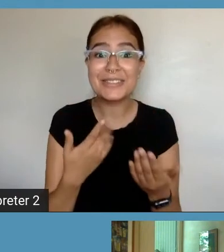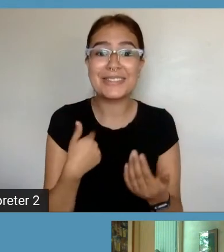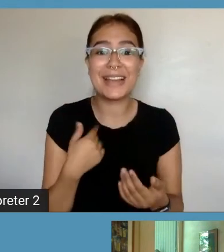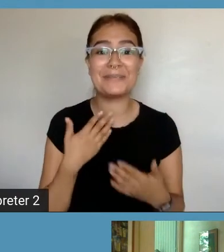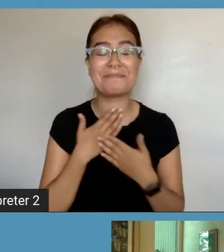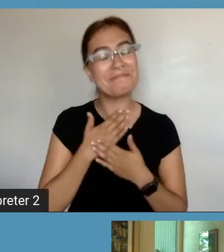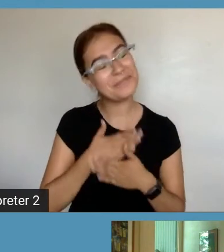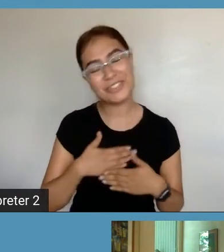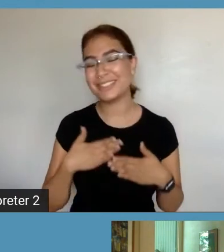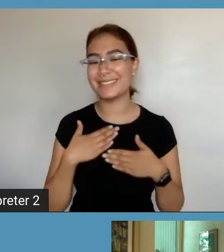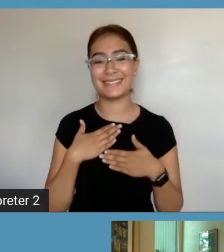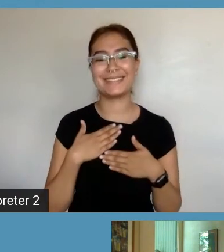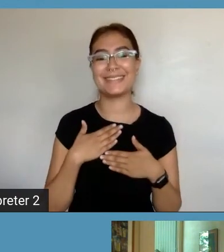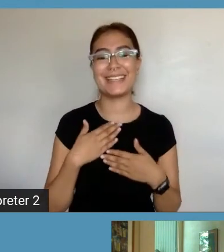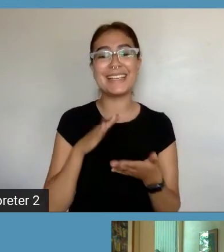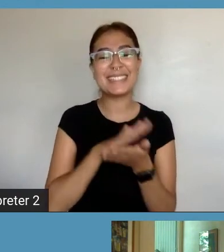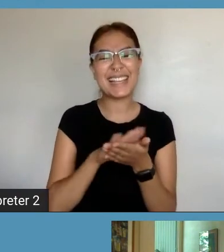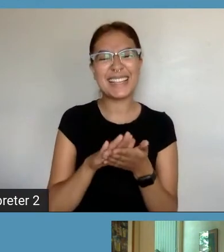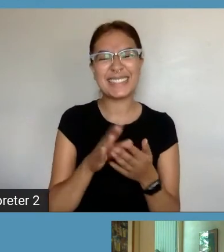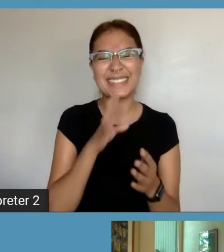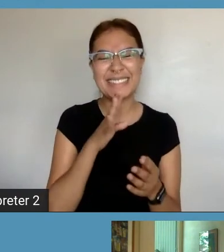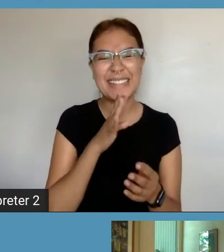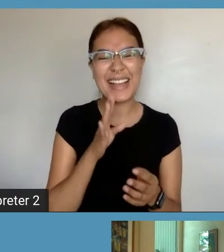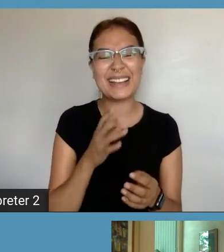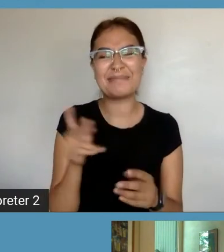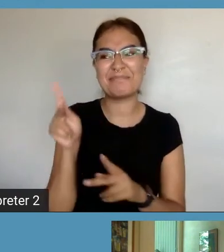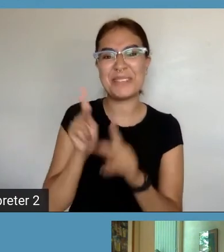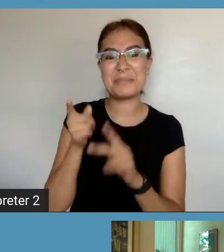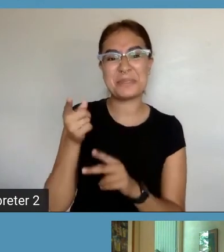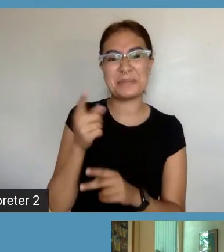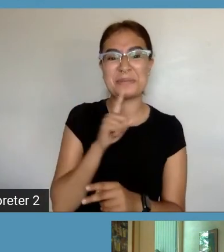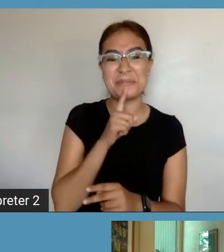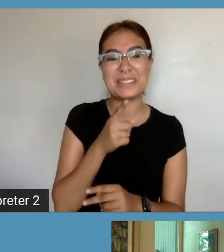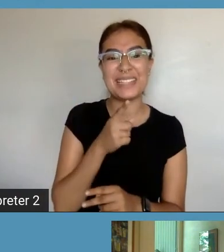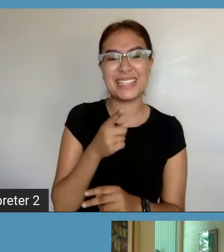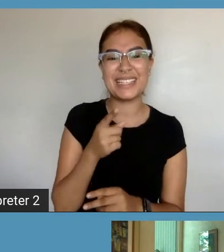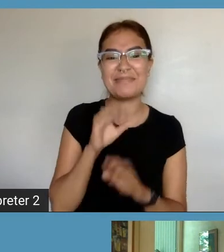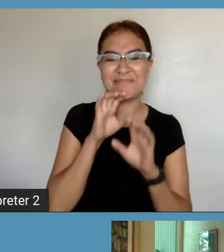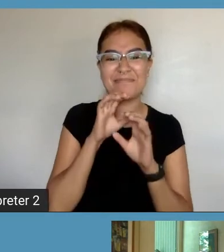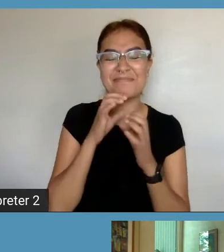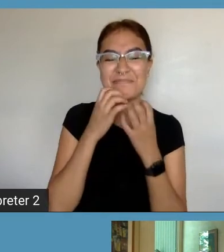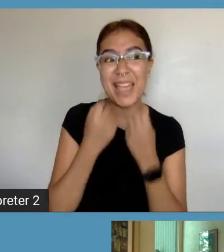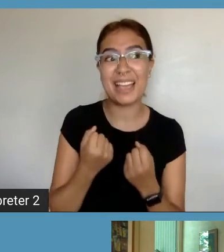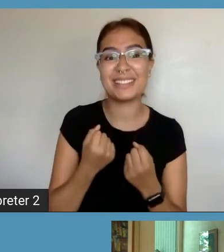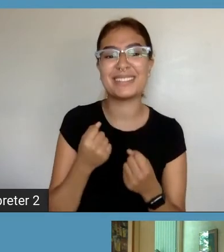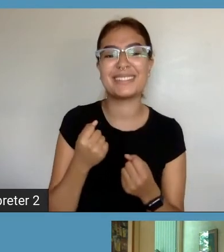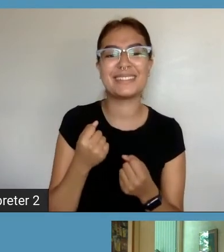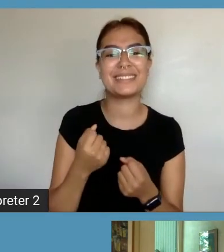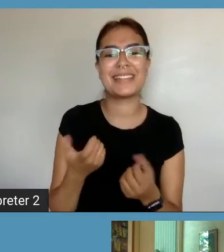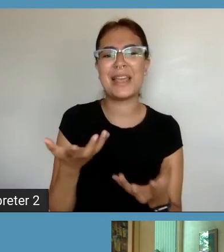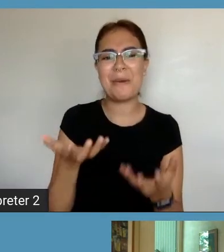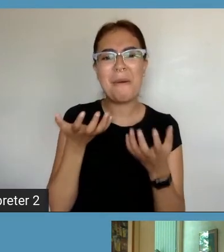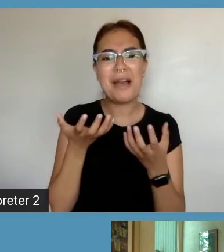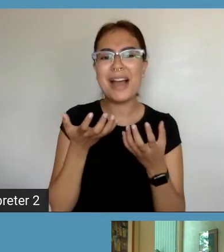it's nice to talk people who really are passionate and want to do this type of work because